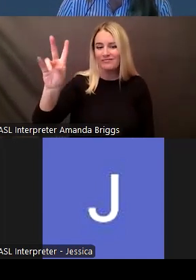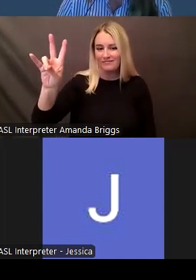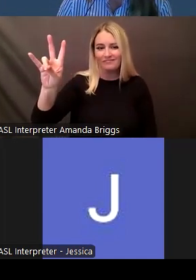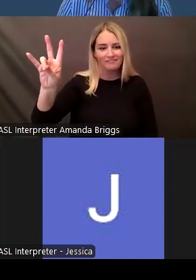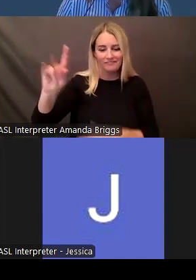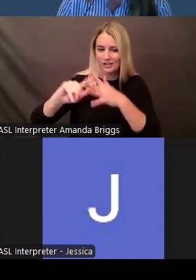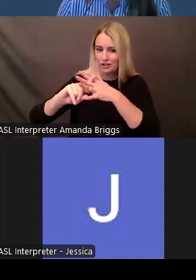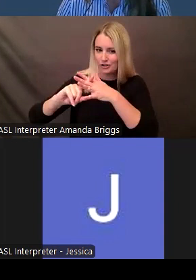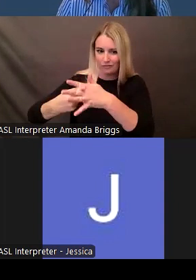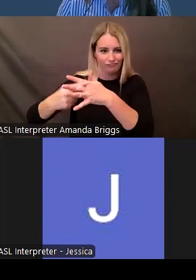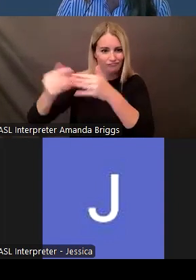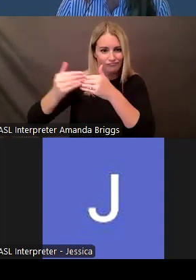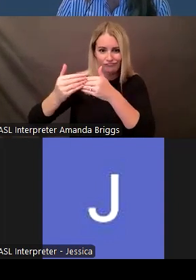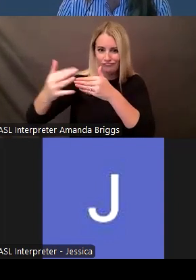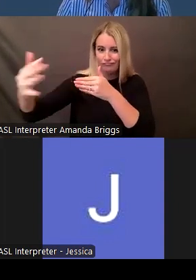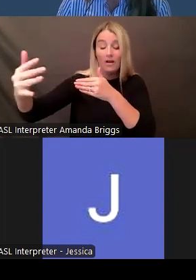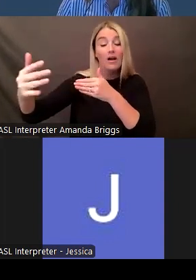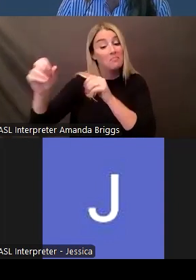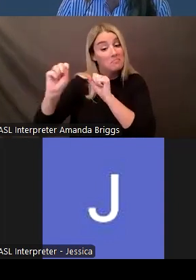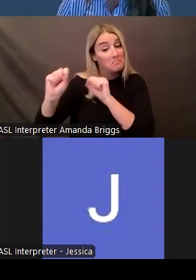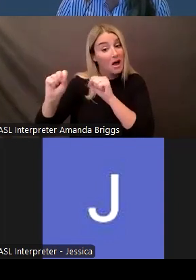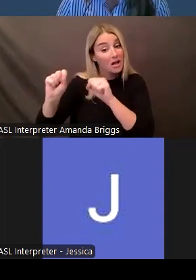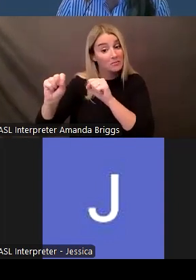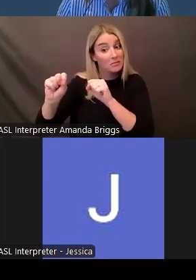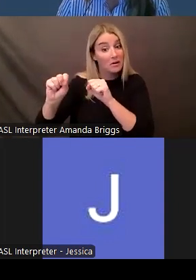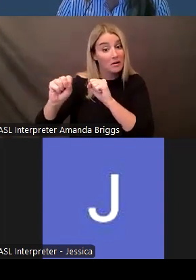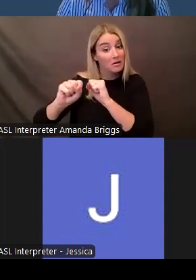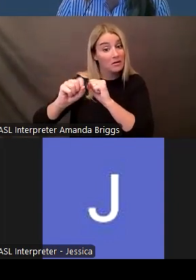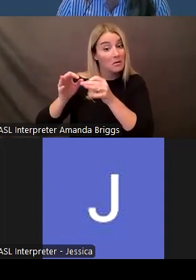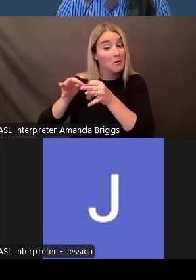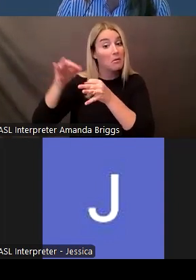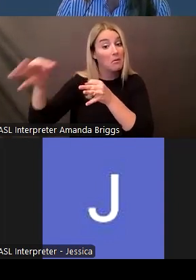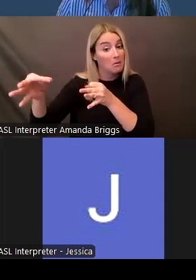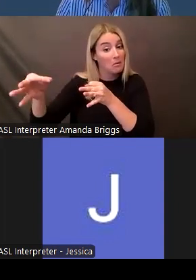Although it is possible that there will be an extension of that start date.